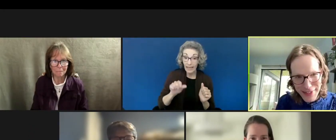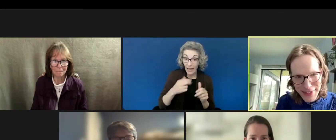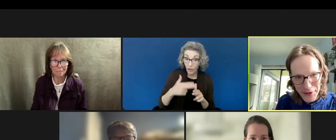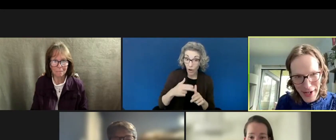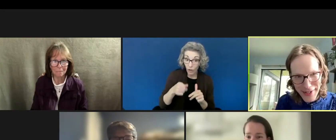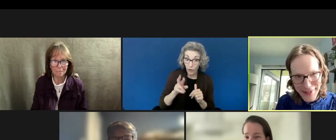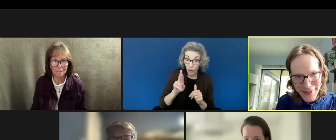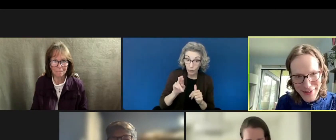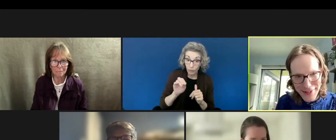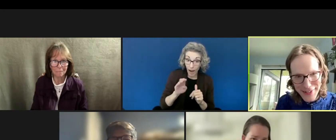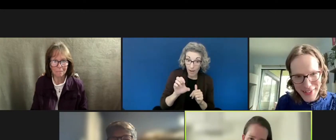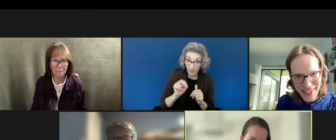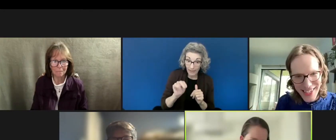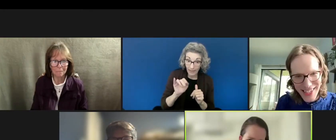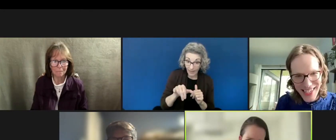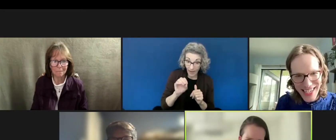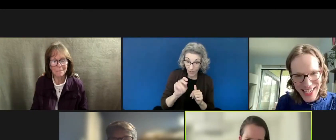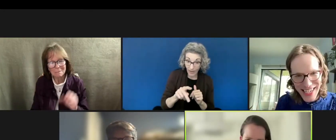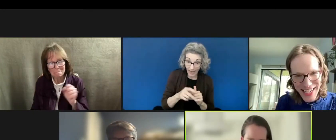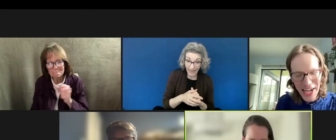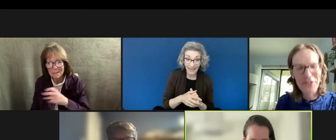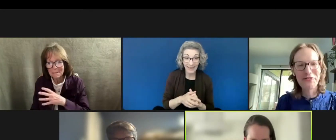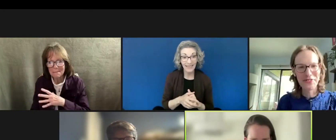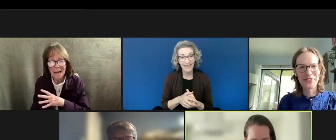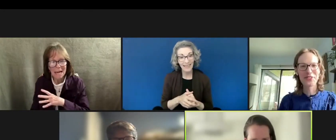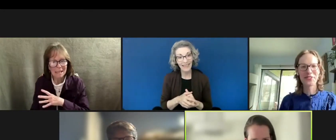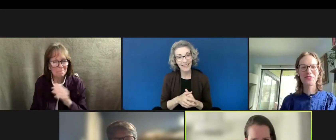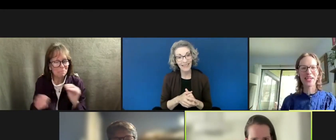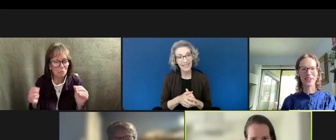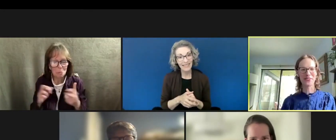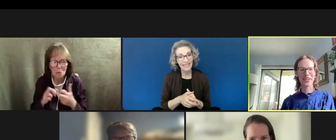Is that okay? Yeah, for sure, no problem.